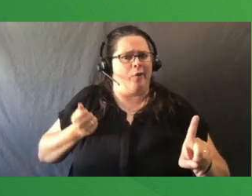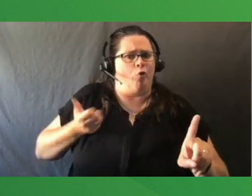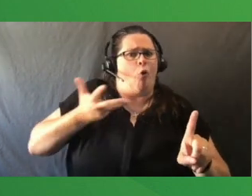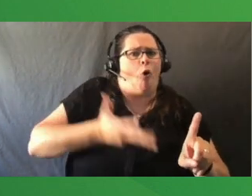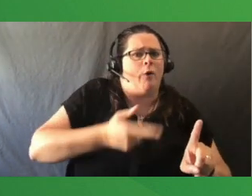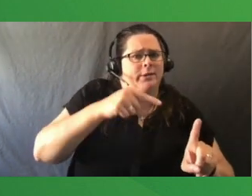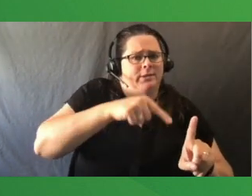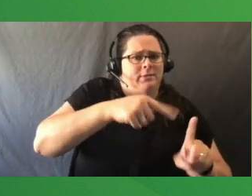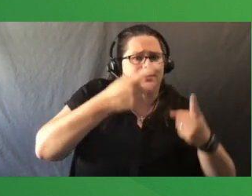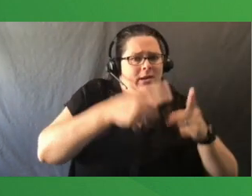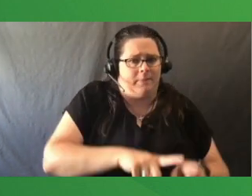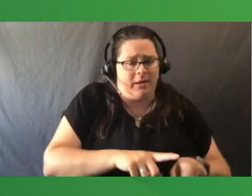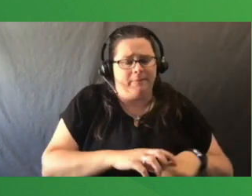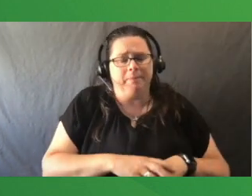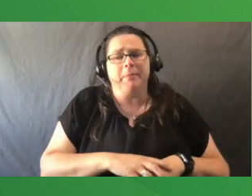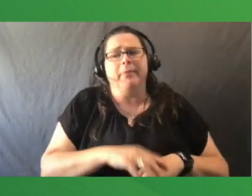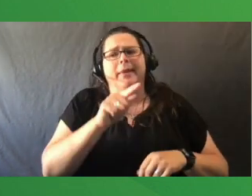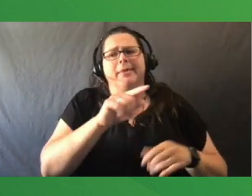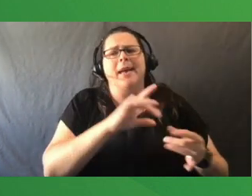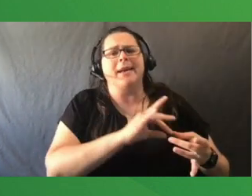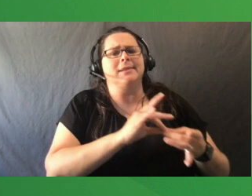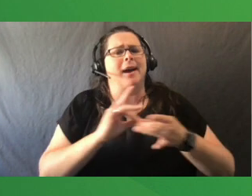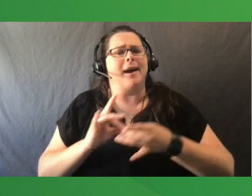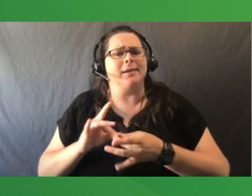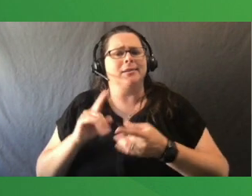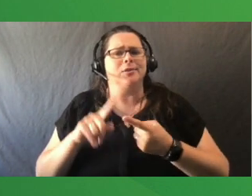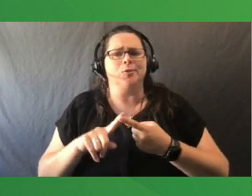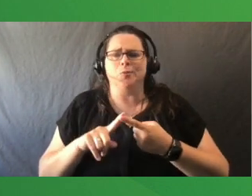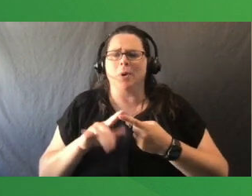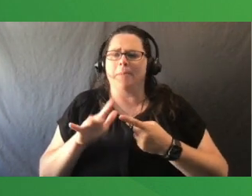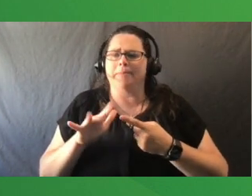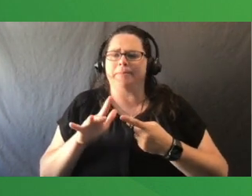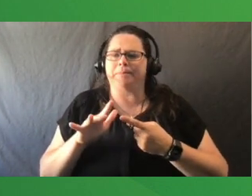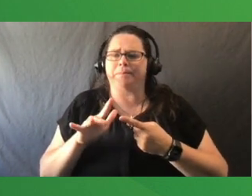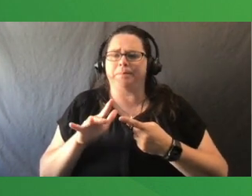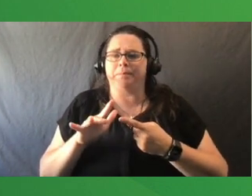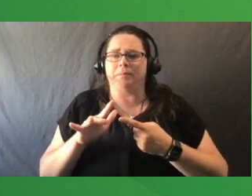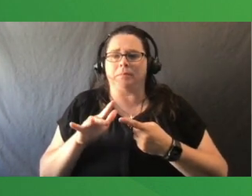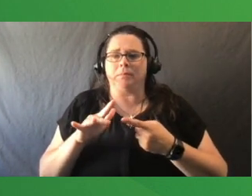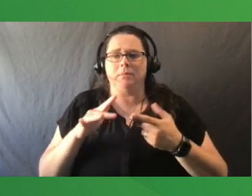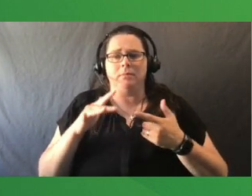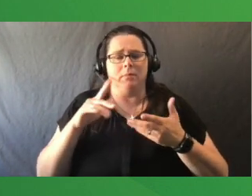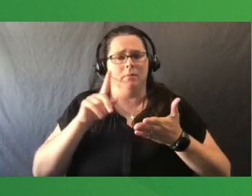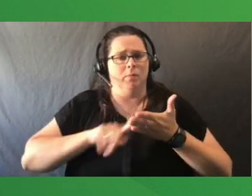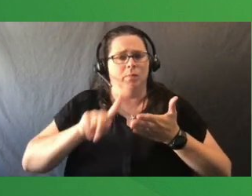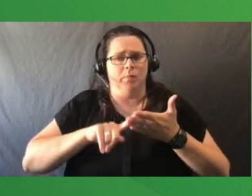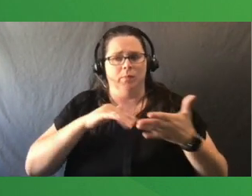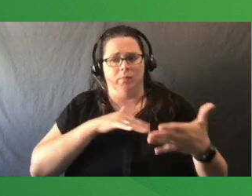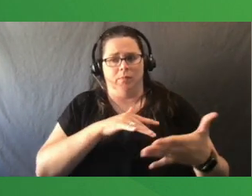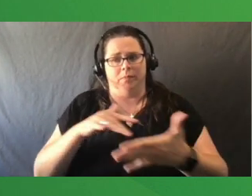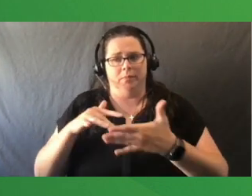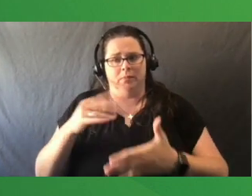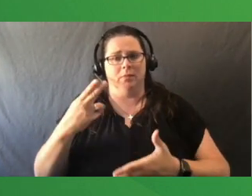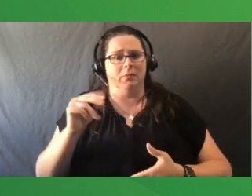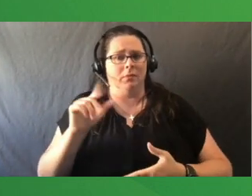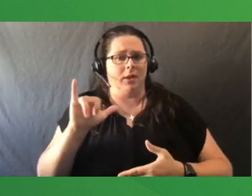And this also ties back into those studies that Holly mentioned a few minutes ago and our why behind this.